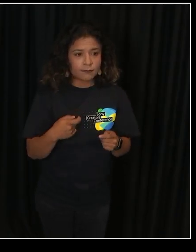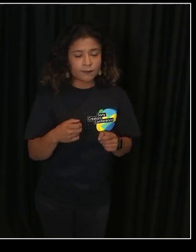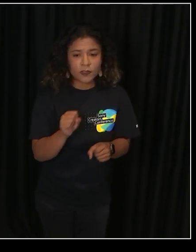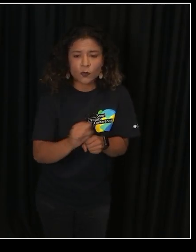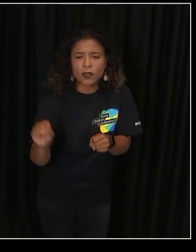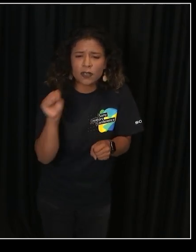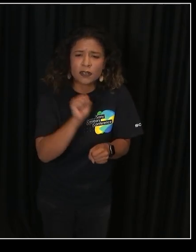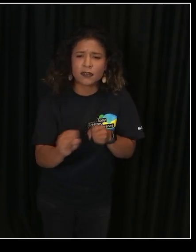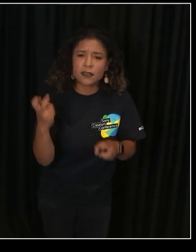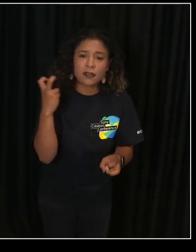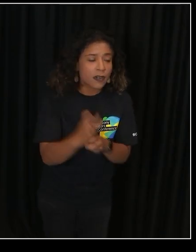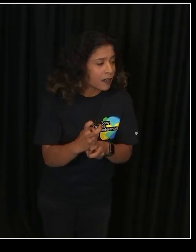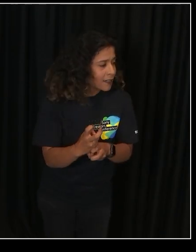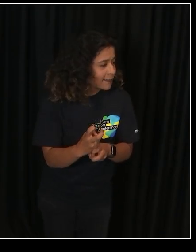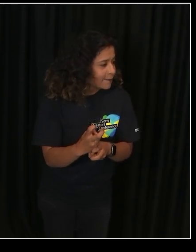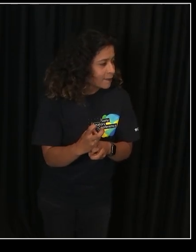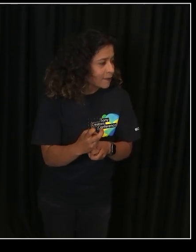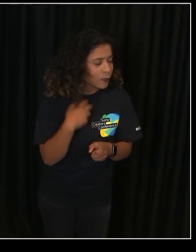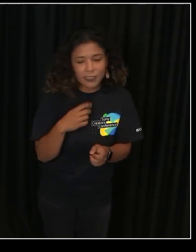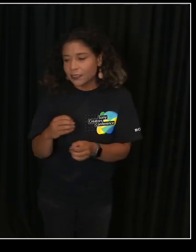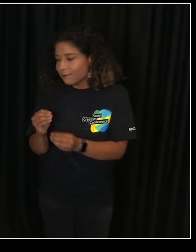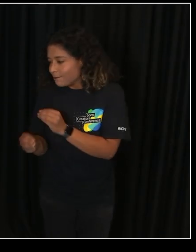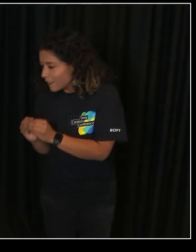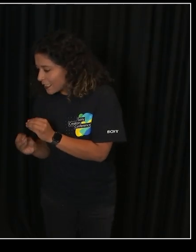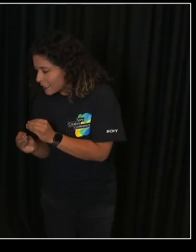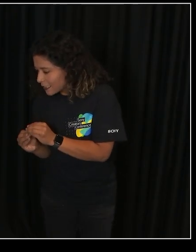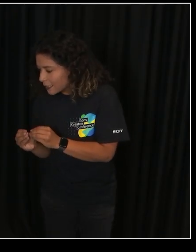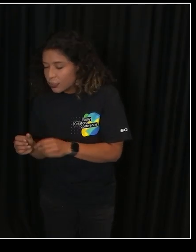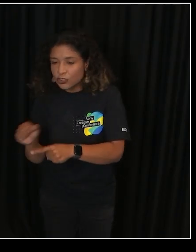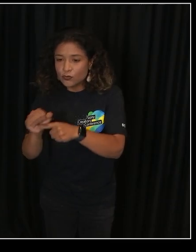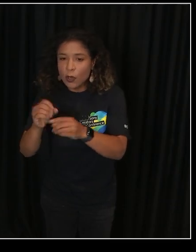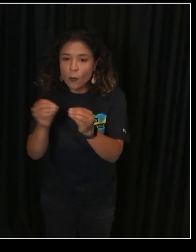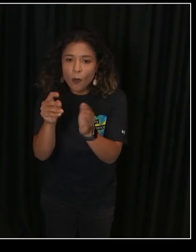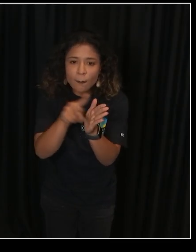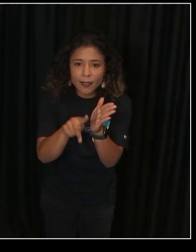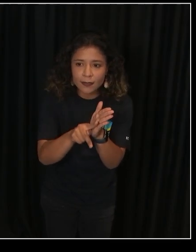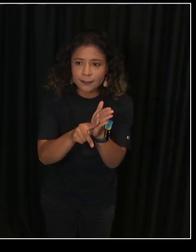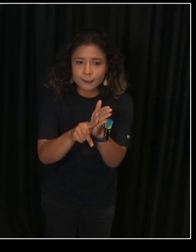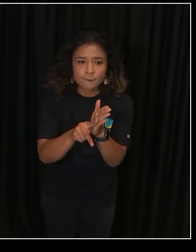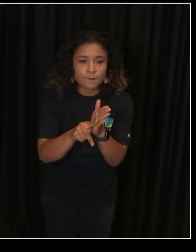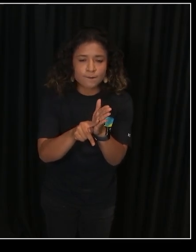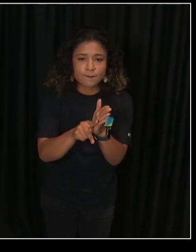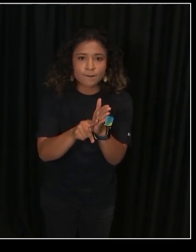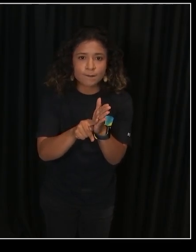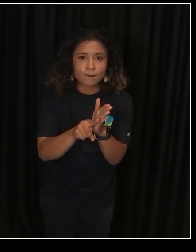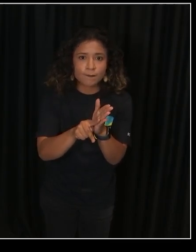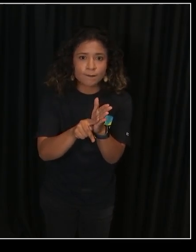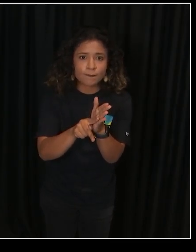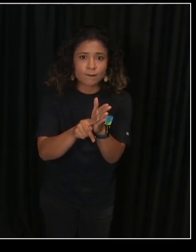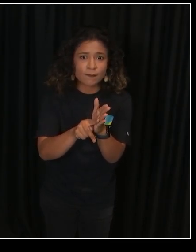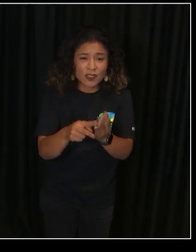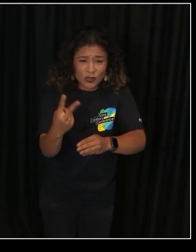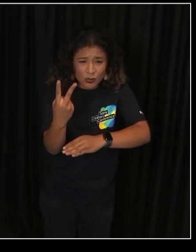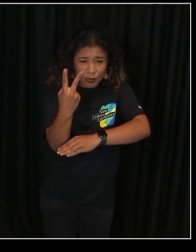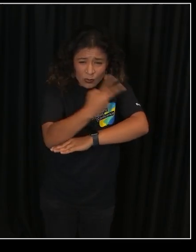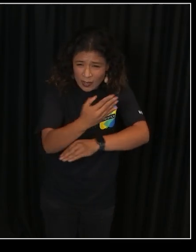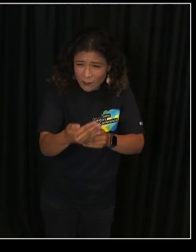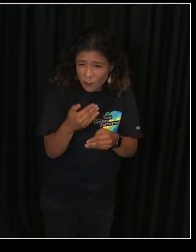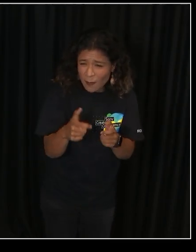We go back, we tweak a few things. We train some more policies, they're ready like two days before the big event.